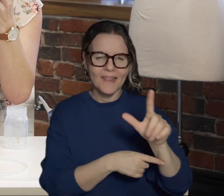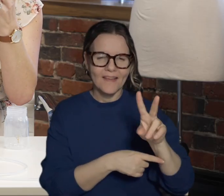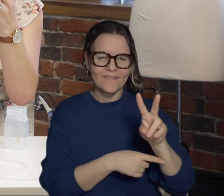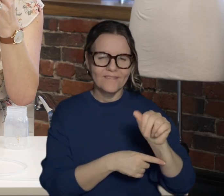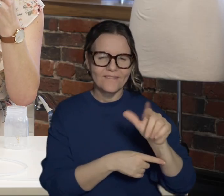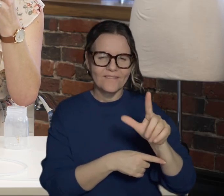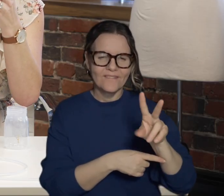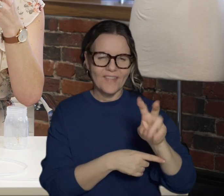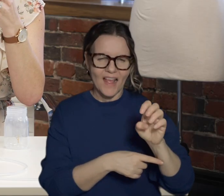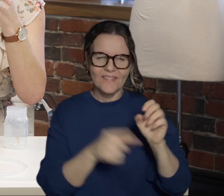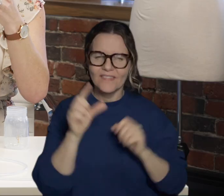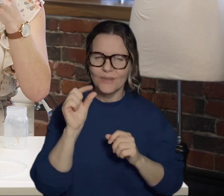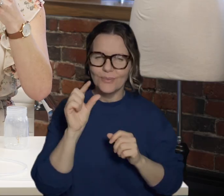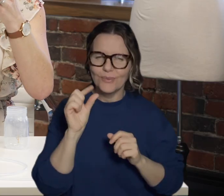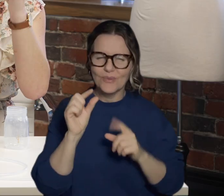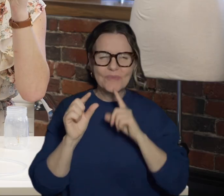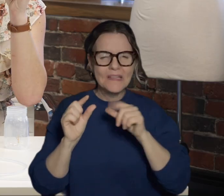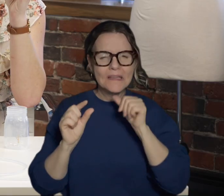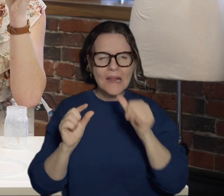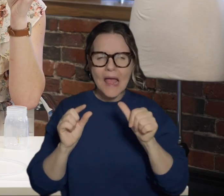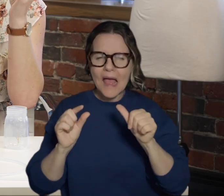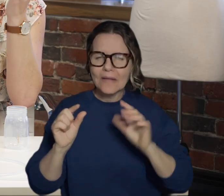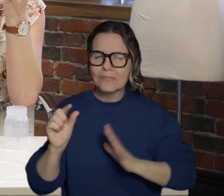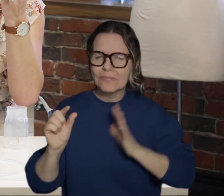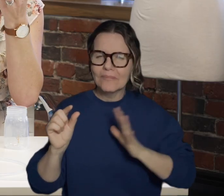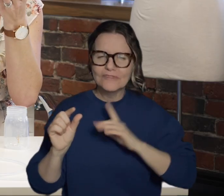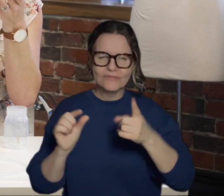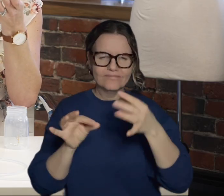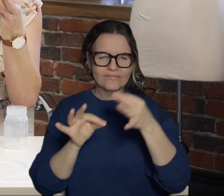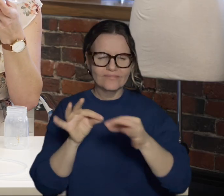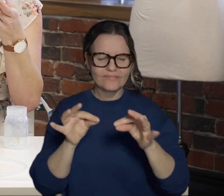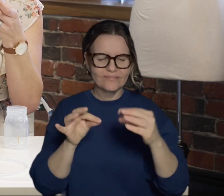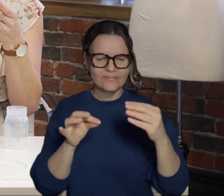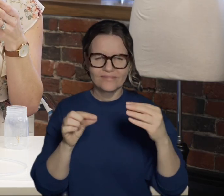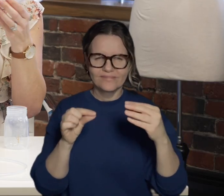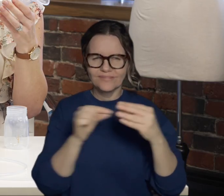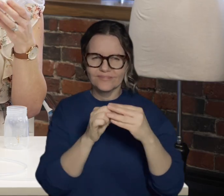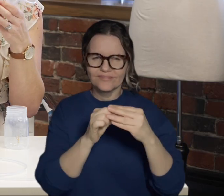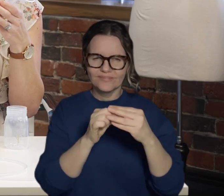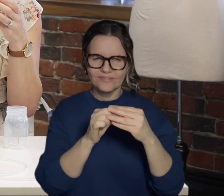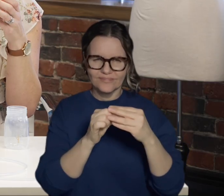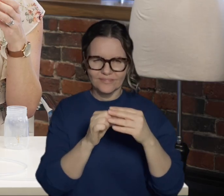enter the bottle and it just slides right on it's just a little silicone piece so there's no special